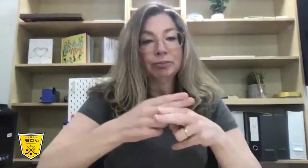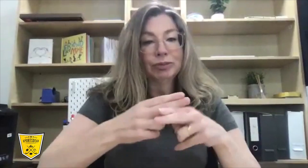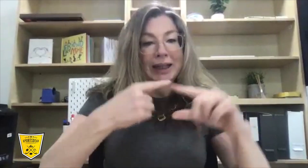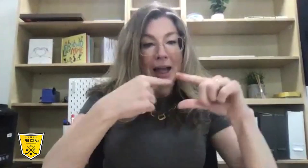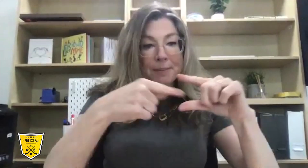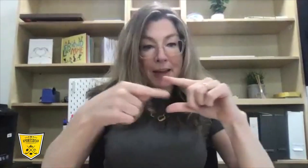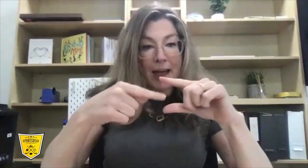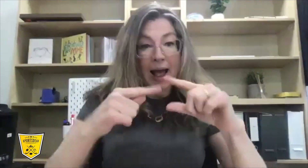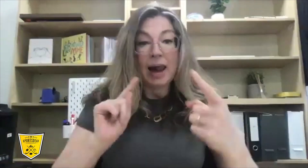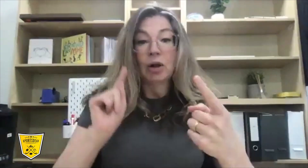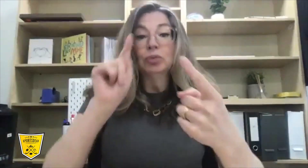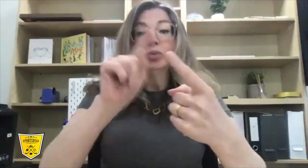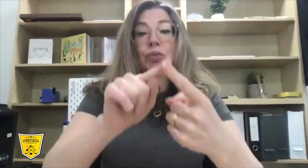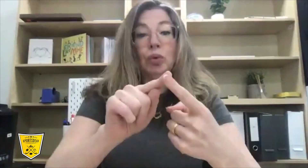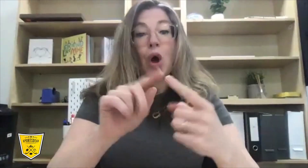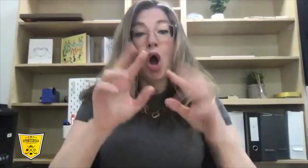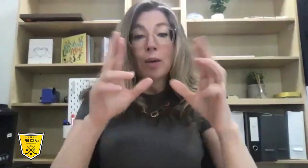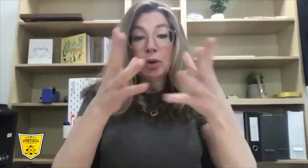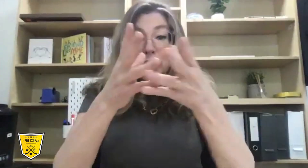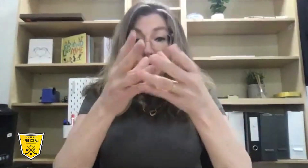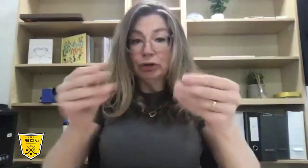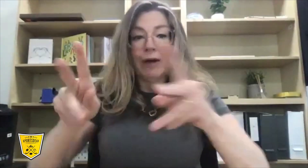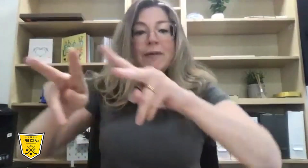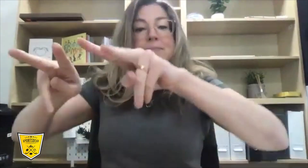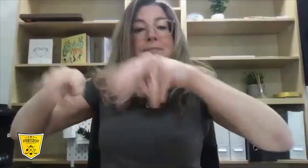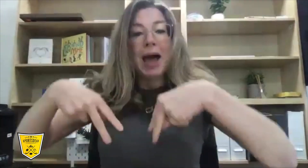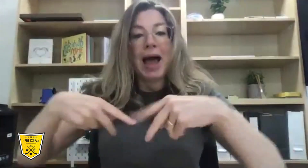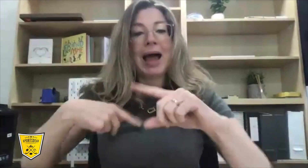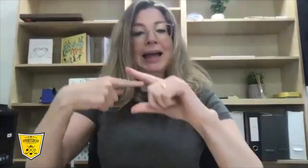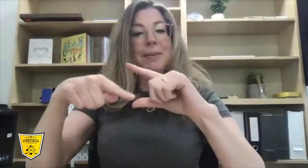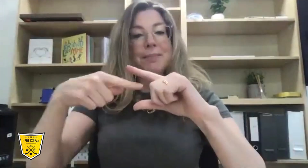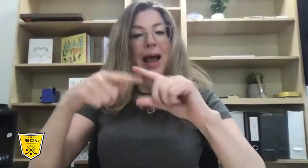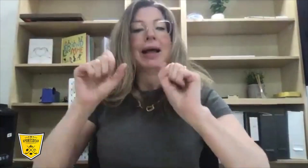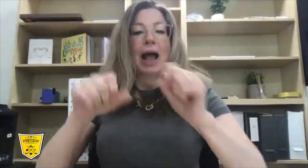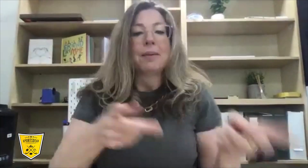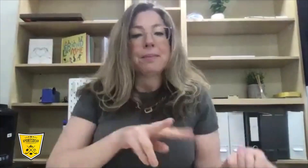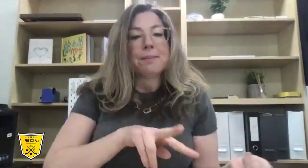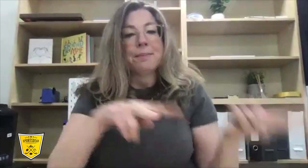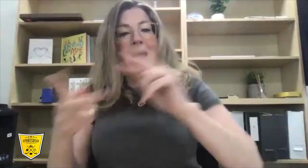email accounts until hopefully when this is resolved and